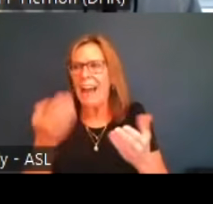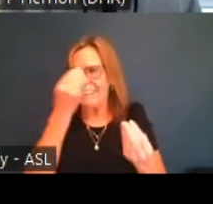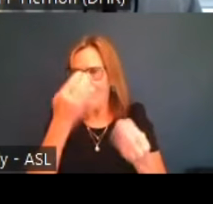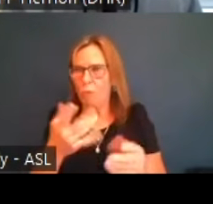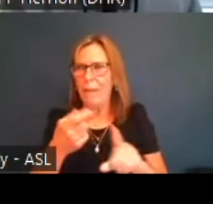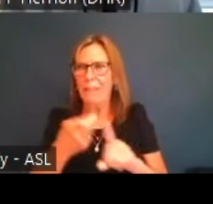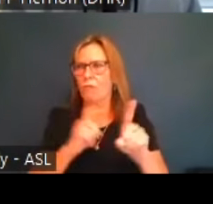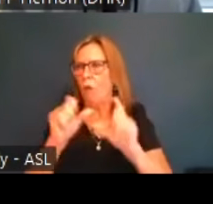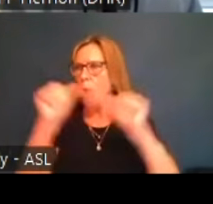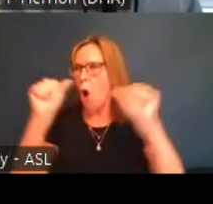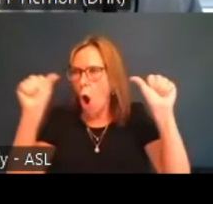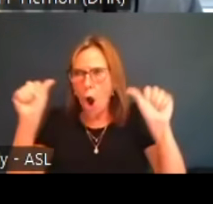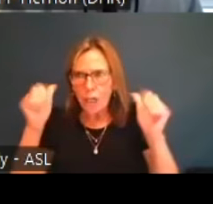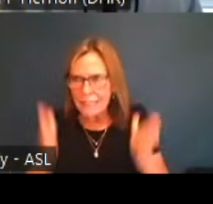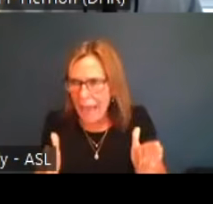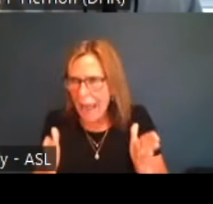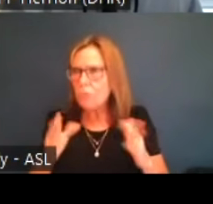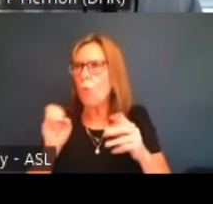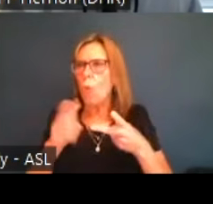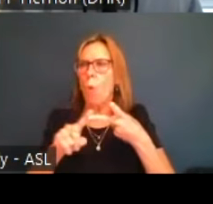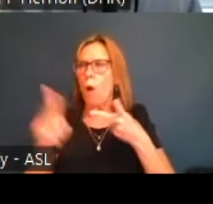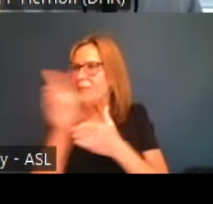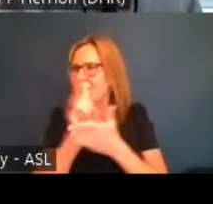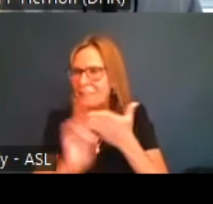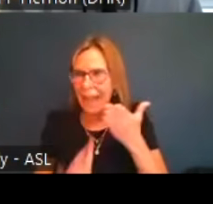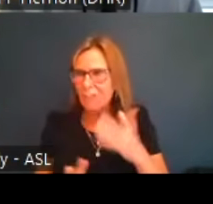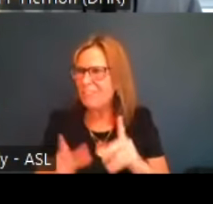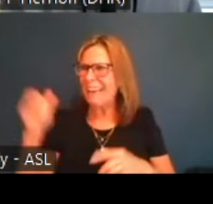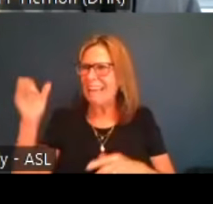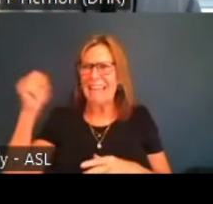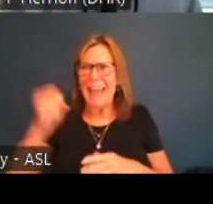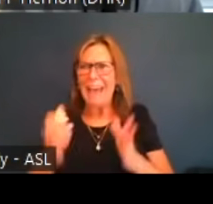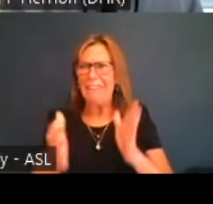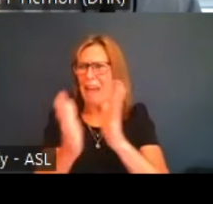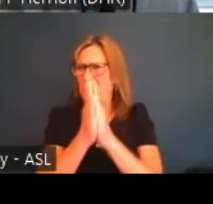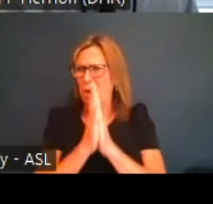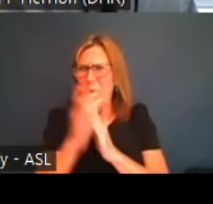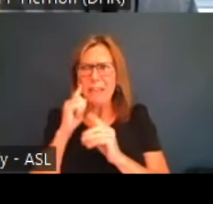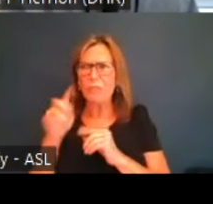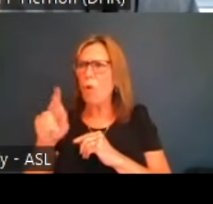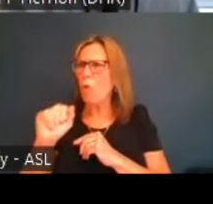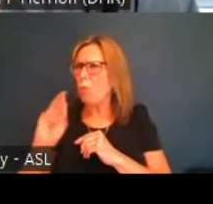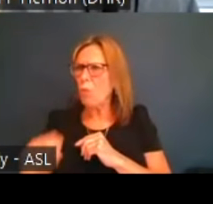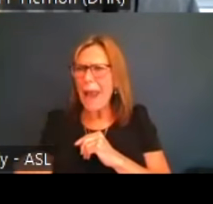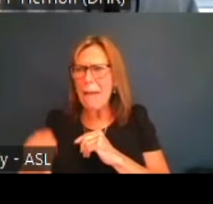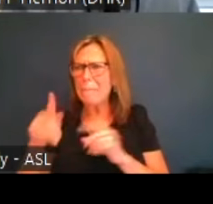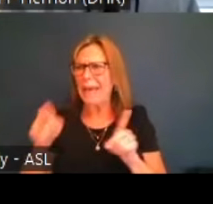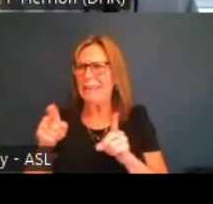plans, and here's the reason why, So it's not really incumbent on the complainant or person